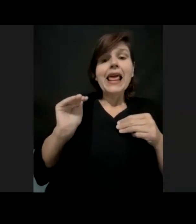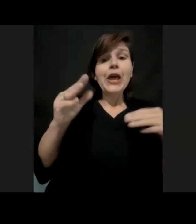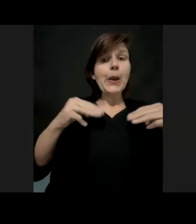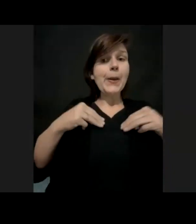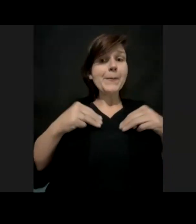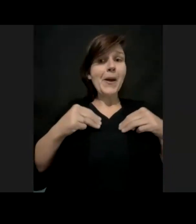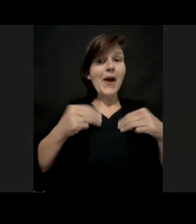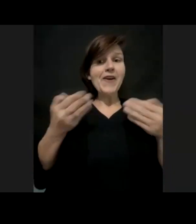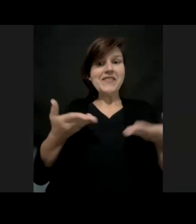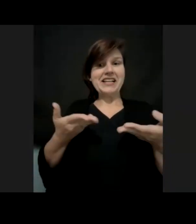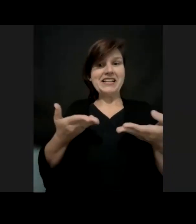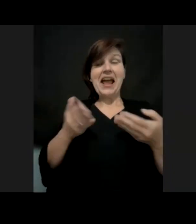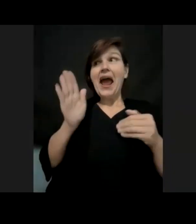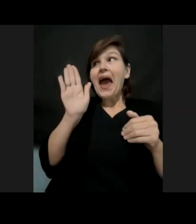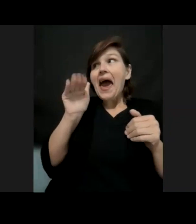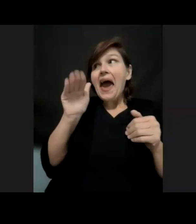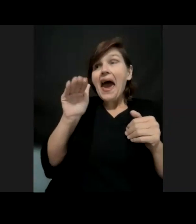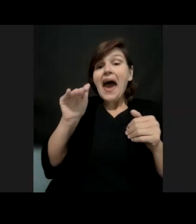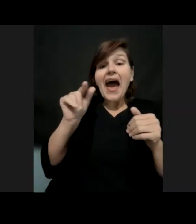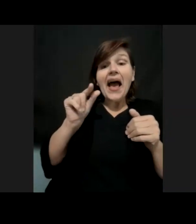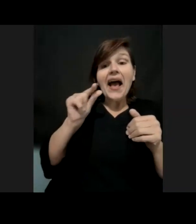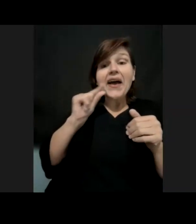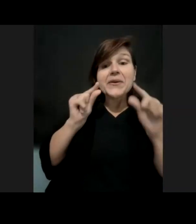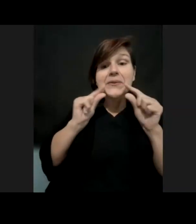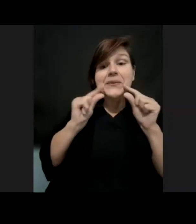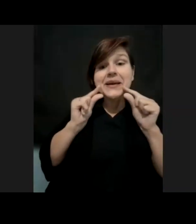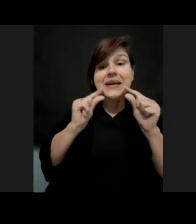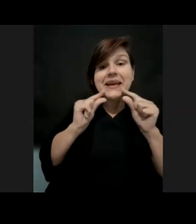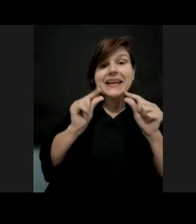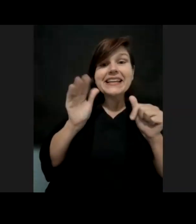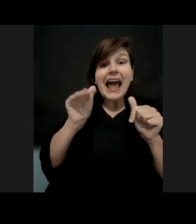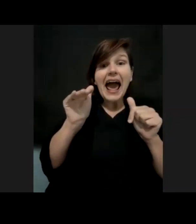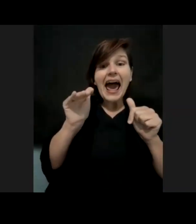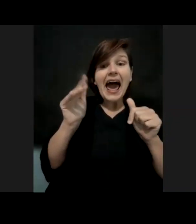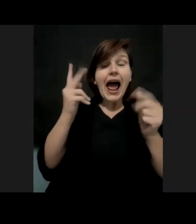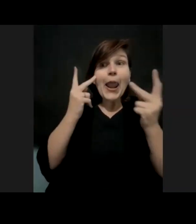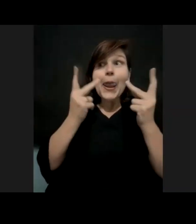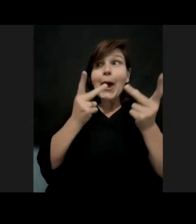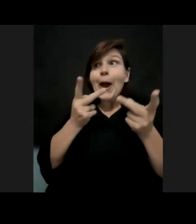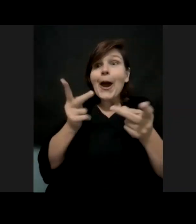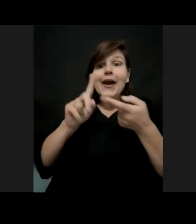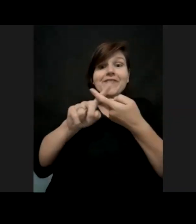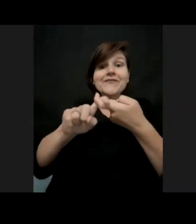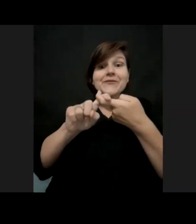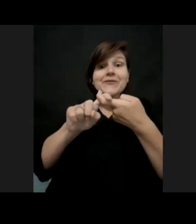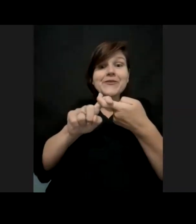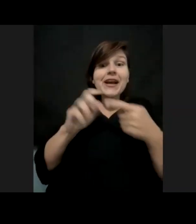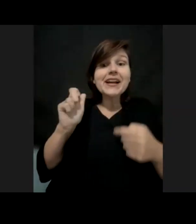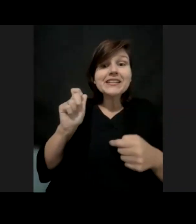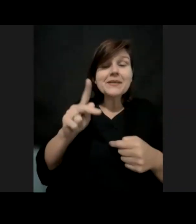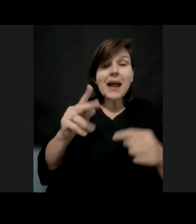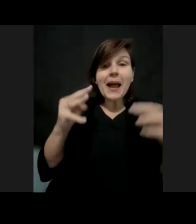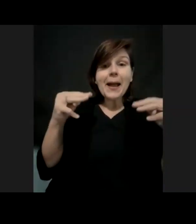Oh, hi, Gwynny Gwyn Gwyn. Wow, look who’s come back to see us. It’s Little Marvin. Hi there, Little Marvin.